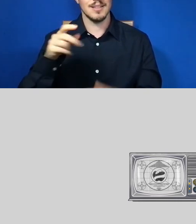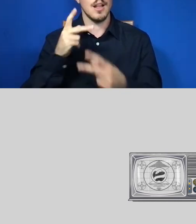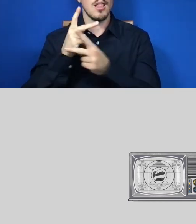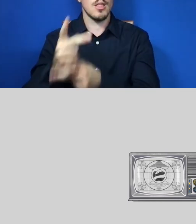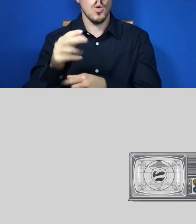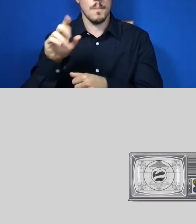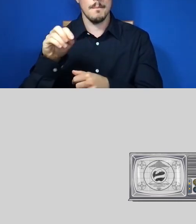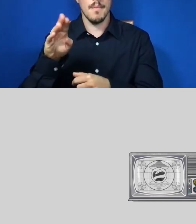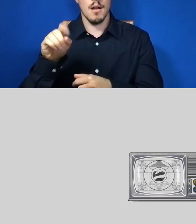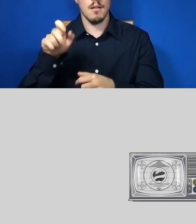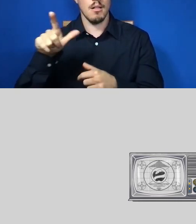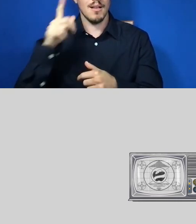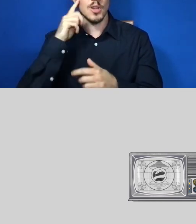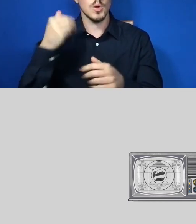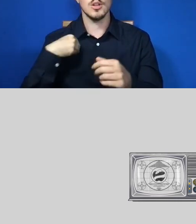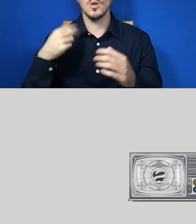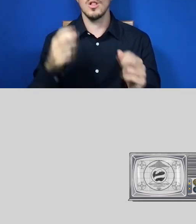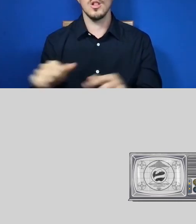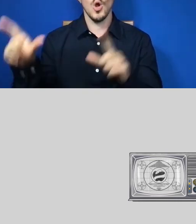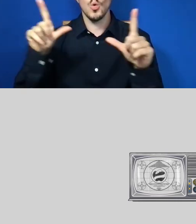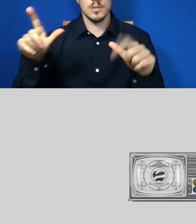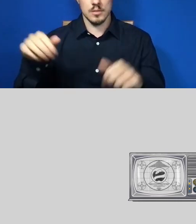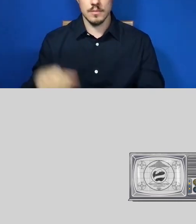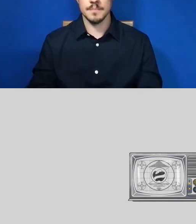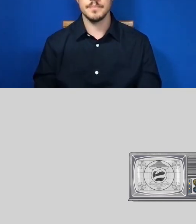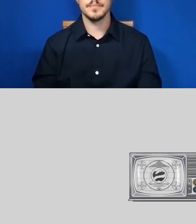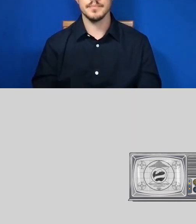and then load your saved model or HDF5 model